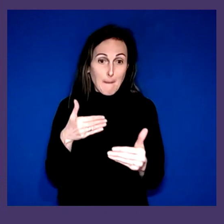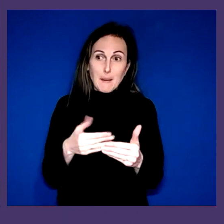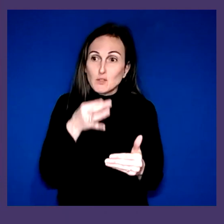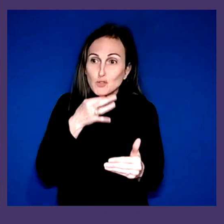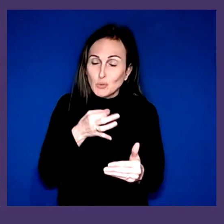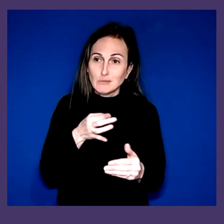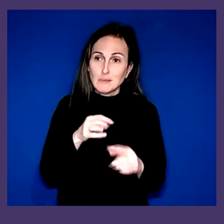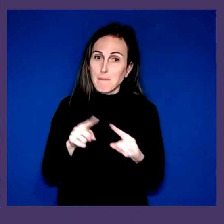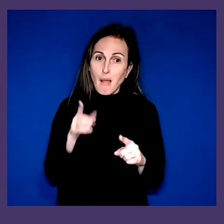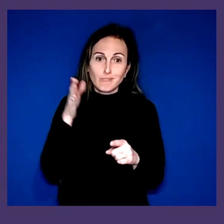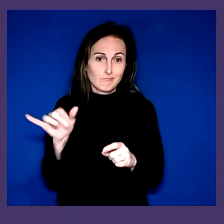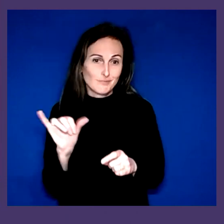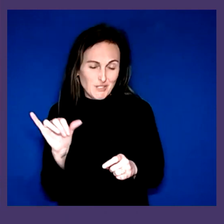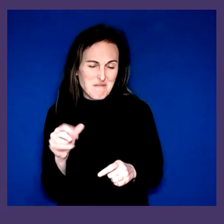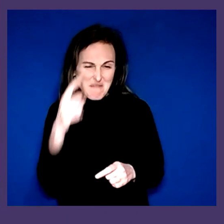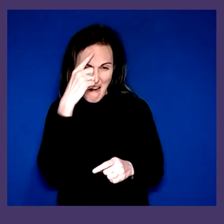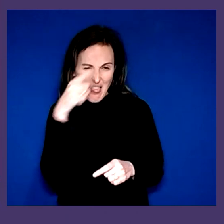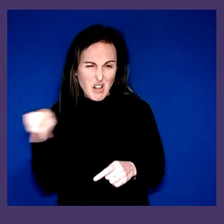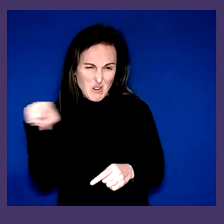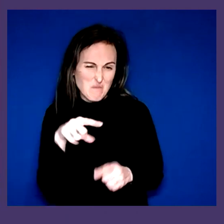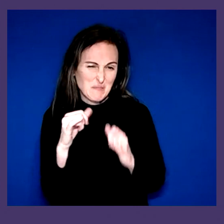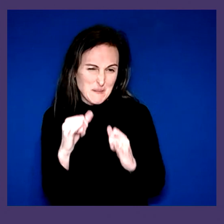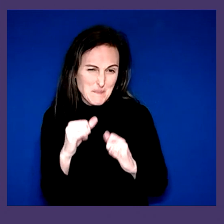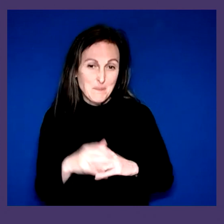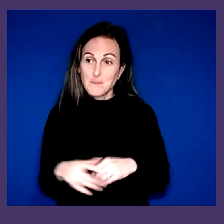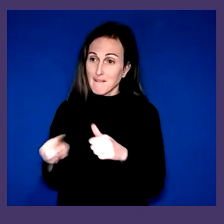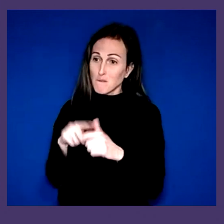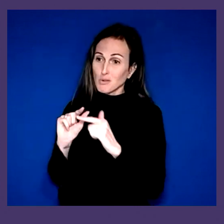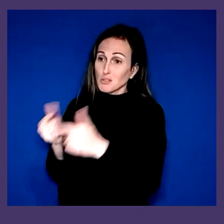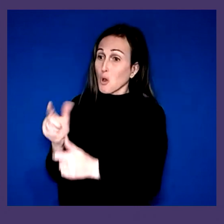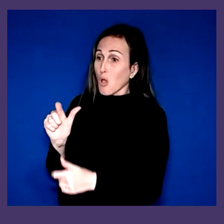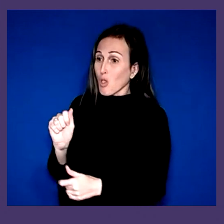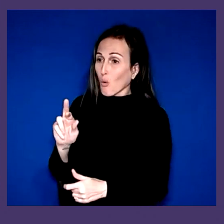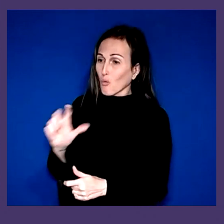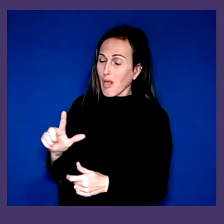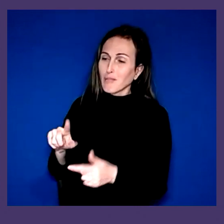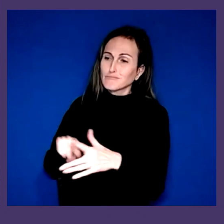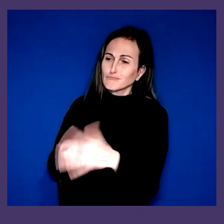We'll first turn to you, Laurel. So let's start with your role, and then tell us what you've been working on recently.